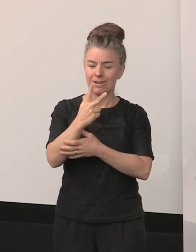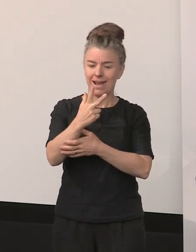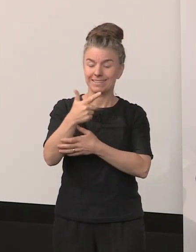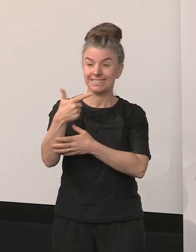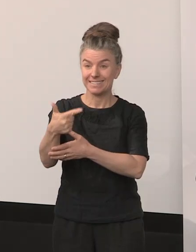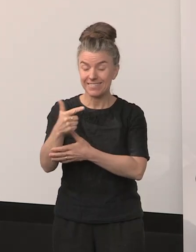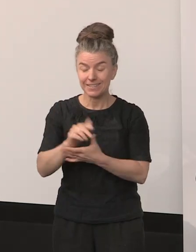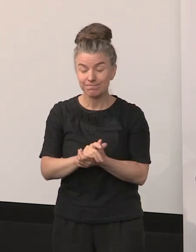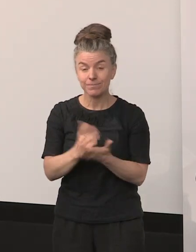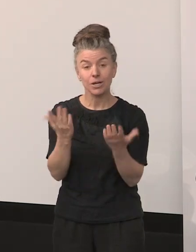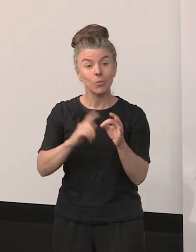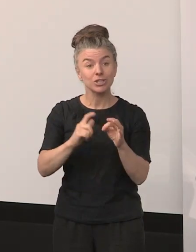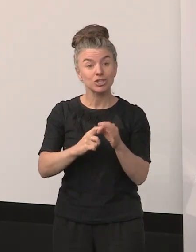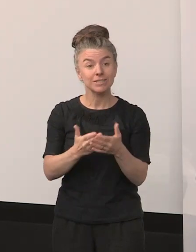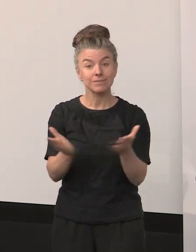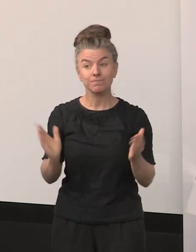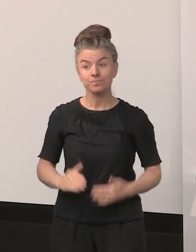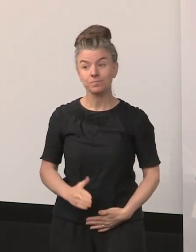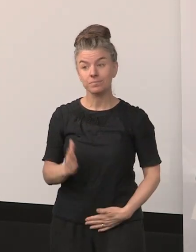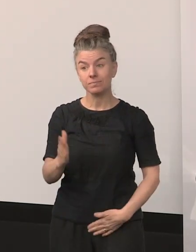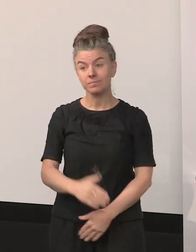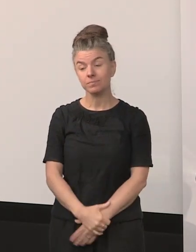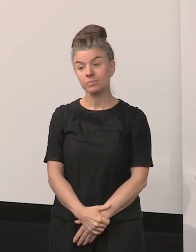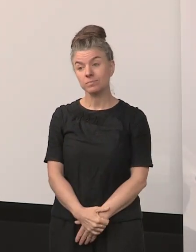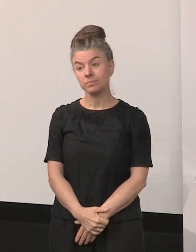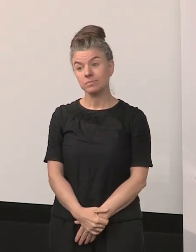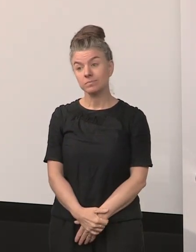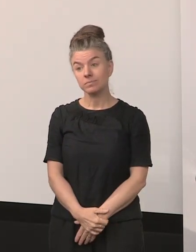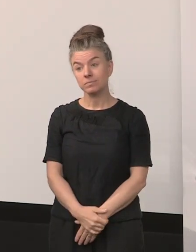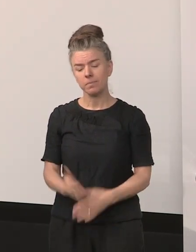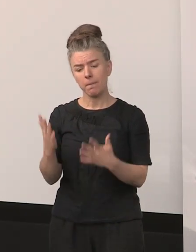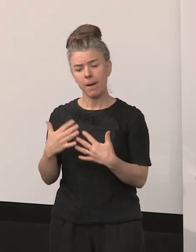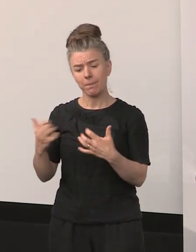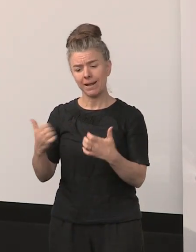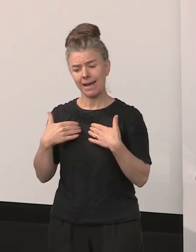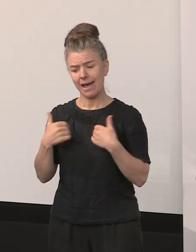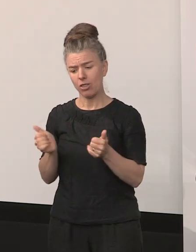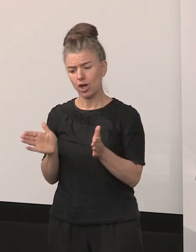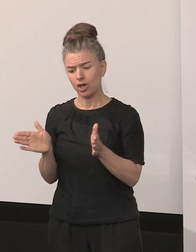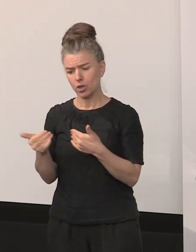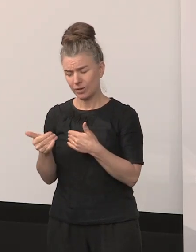completed to date is now 321,187. I'm open to